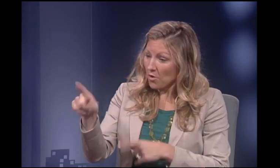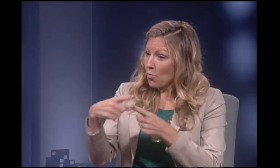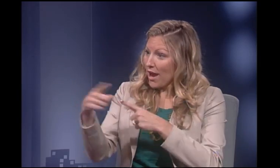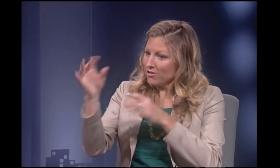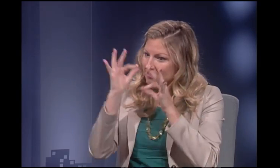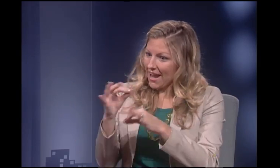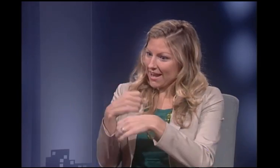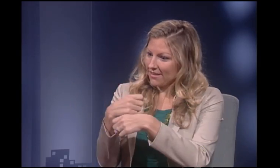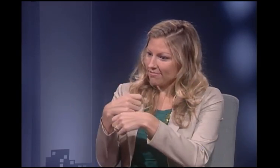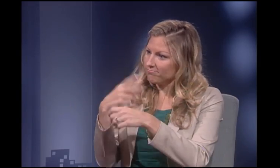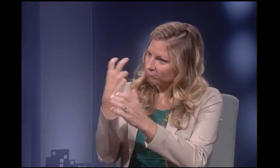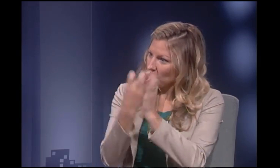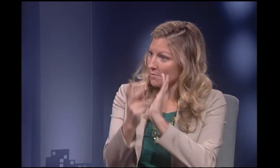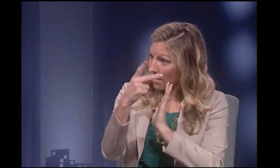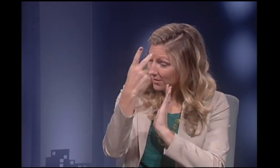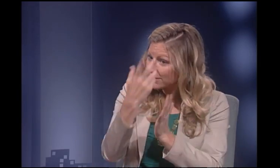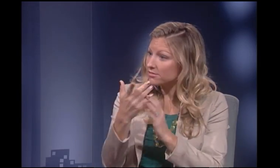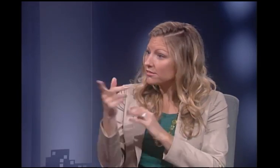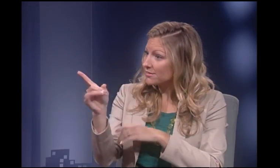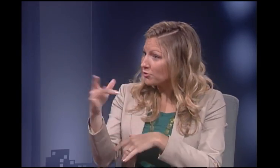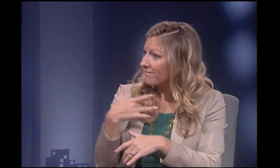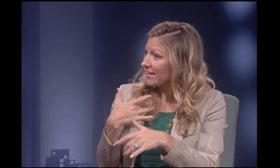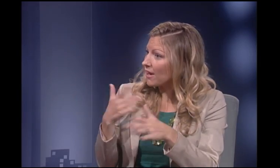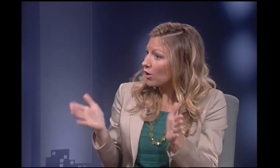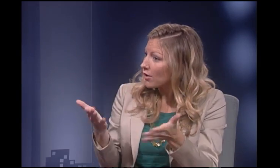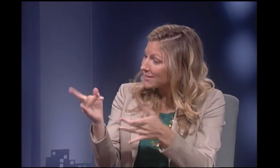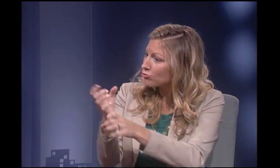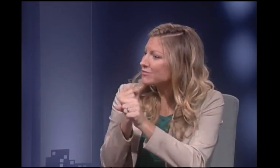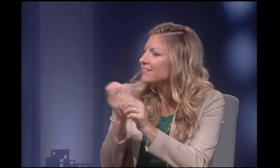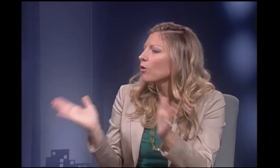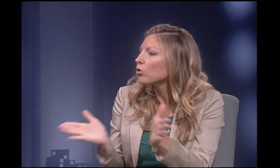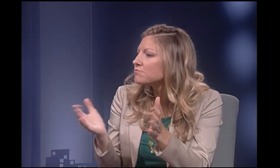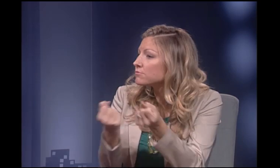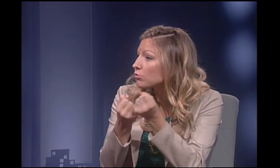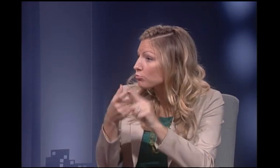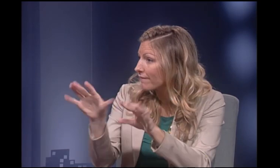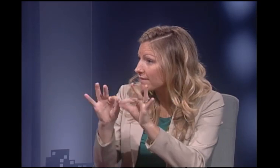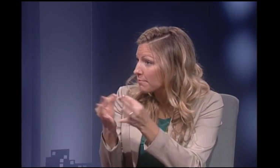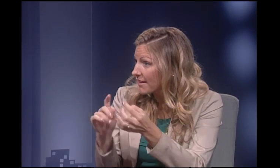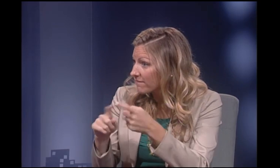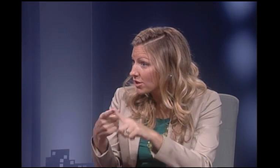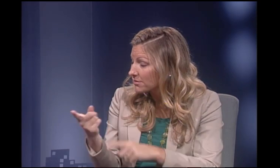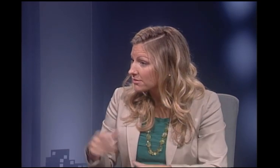Right, so when you decided to go into politics, did you feel that you got a lot of encouragement